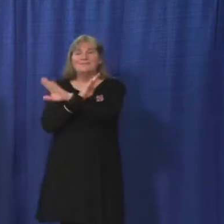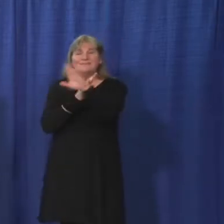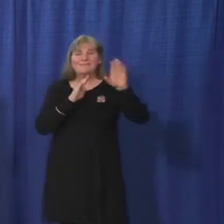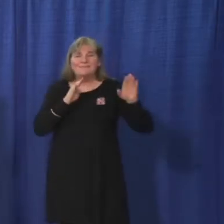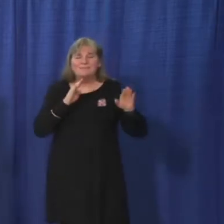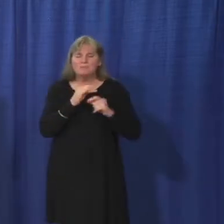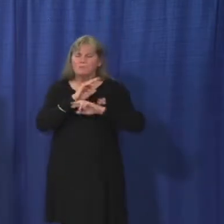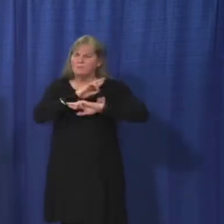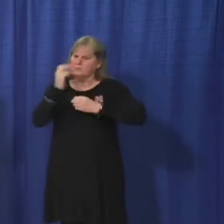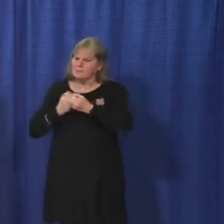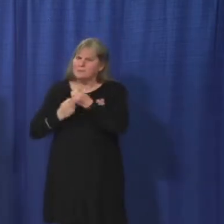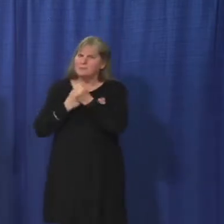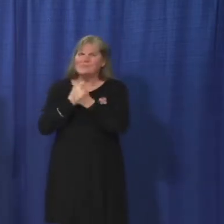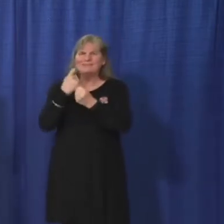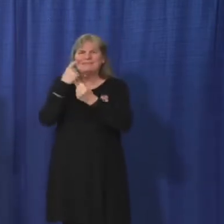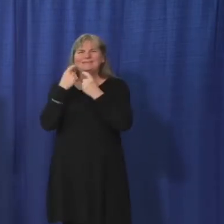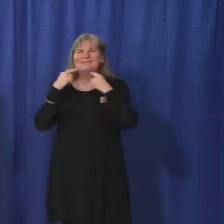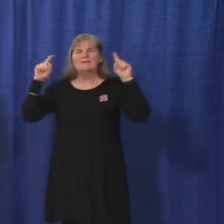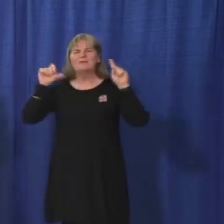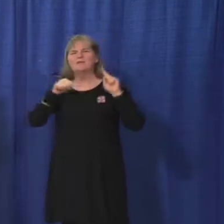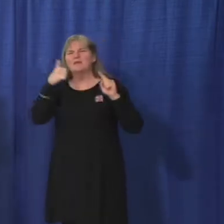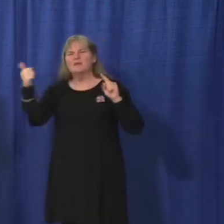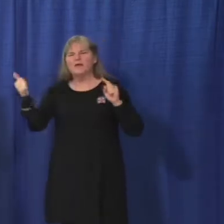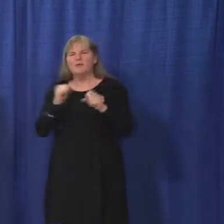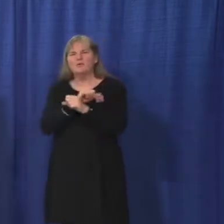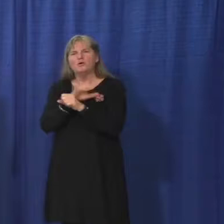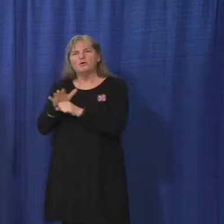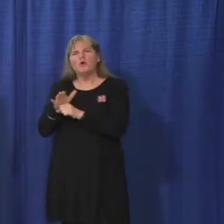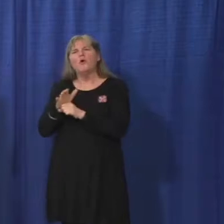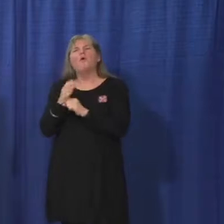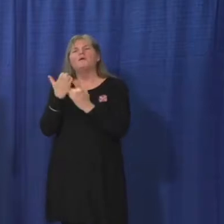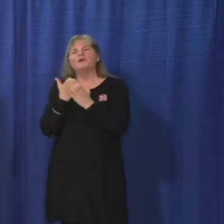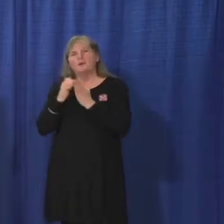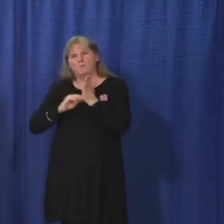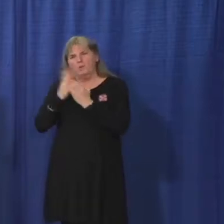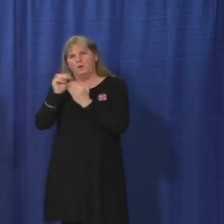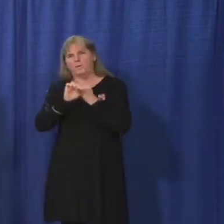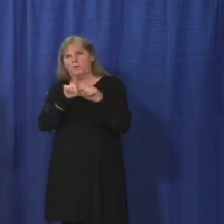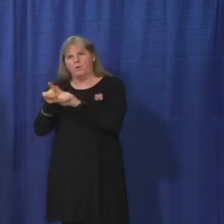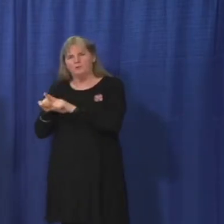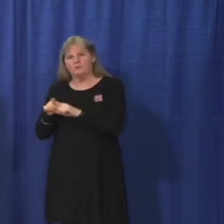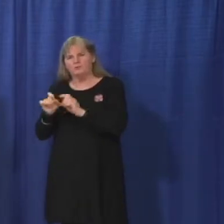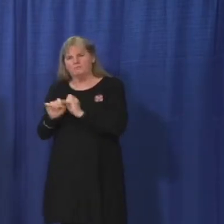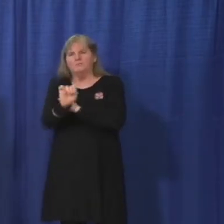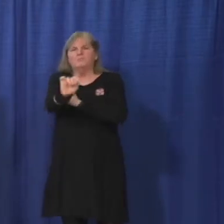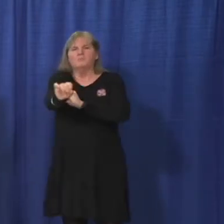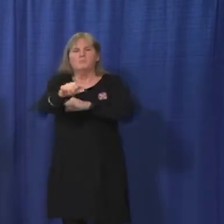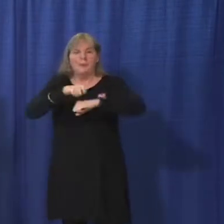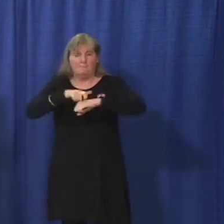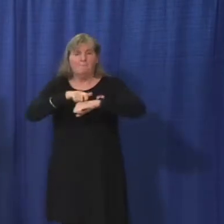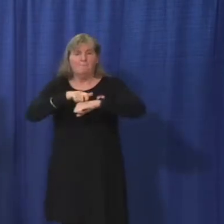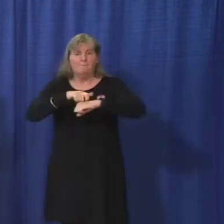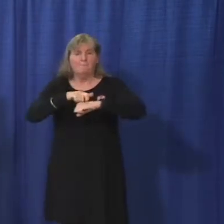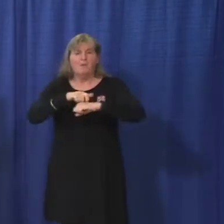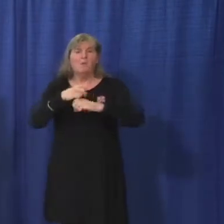number of Covid-19 economic program extensions. We renewed the Yukon business